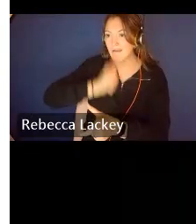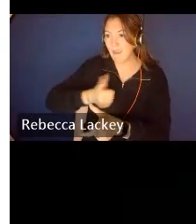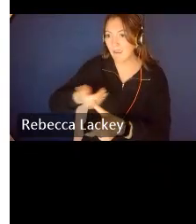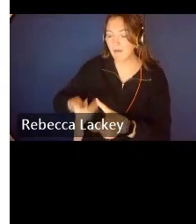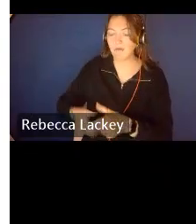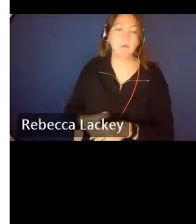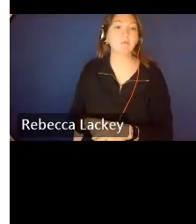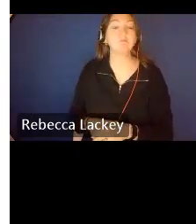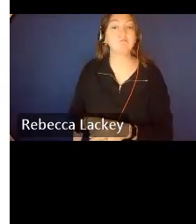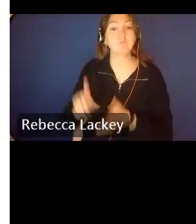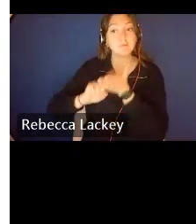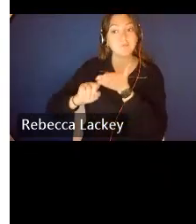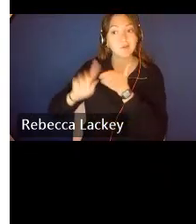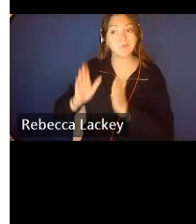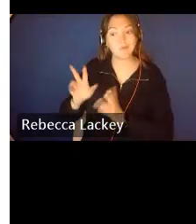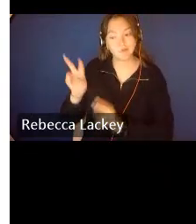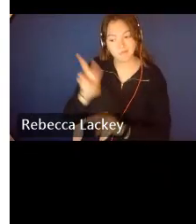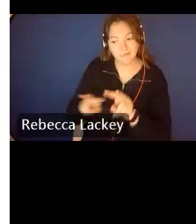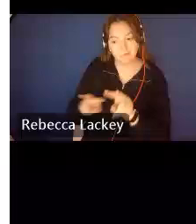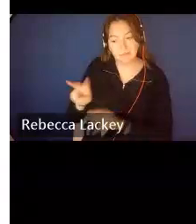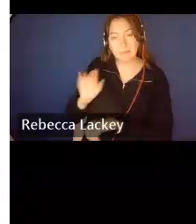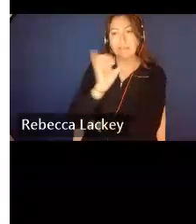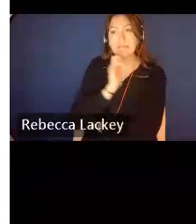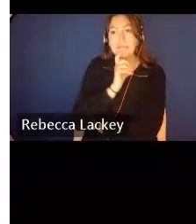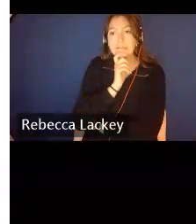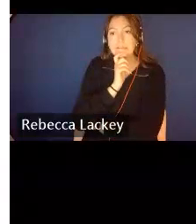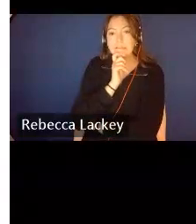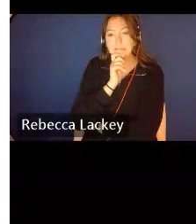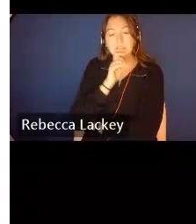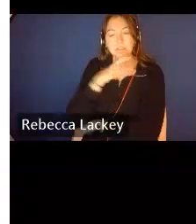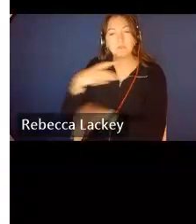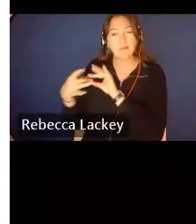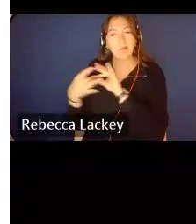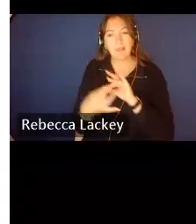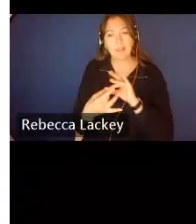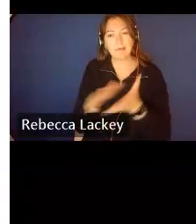Inspectors visited the bridge and they determined that the pothole was related to the damage of the